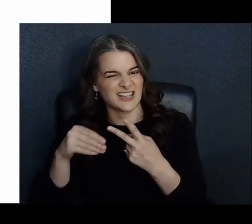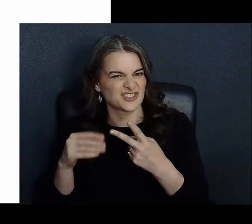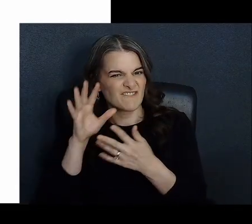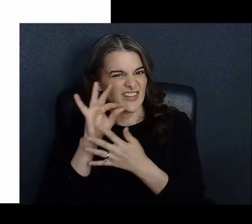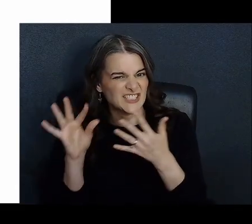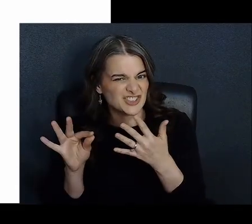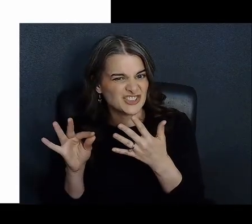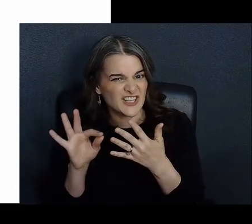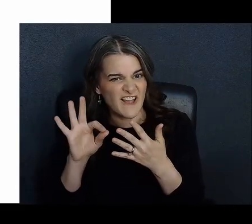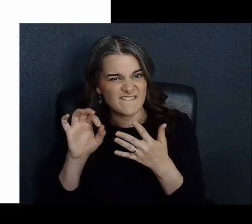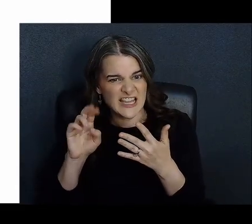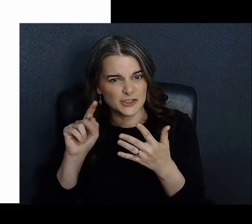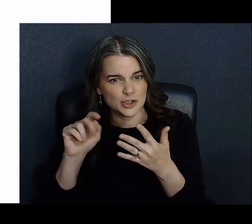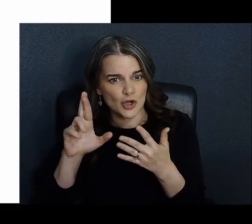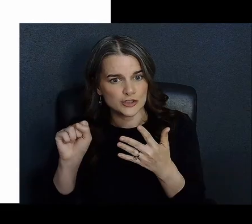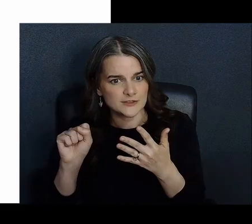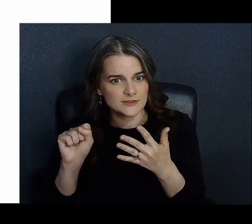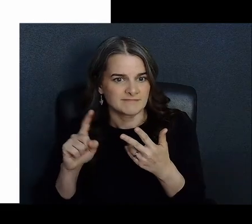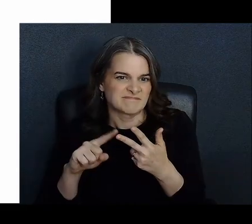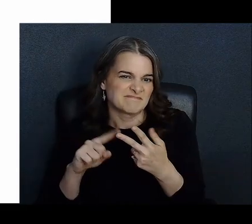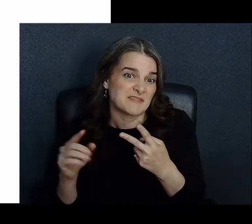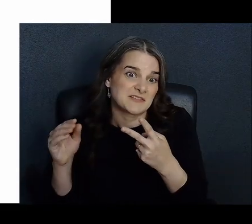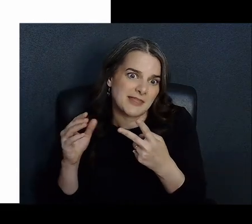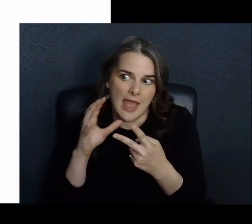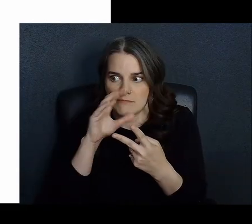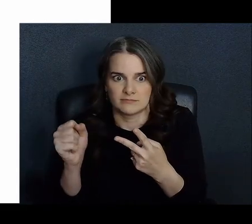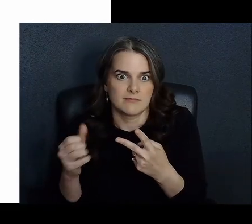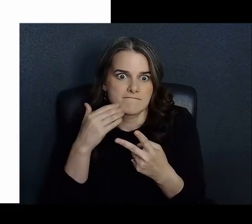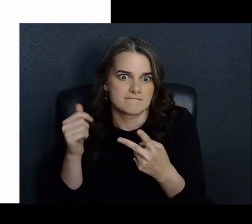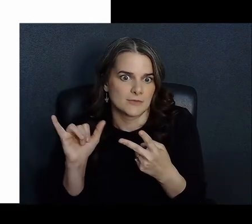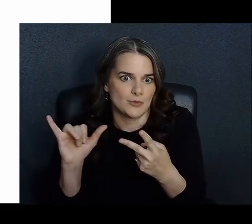So again, there's a lot of ways to get around reading with large print and magnification